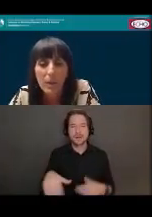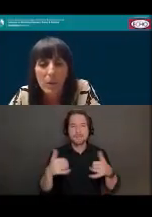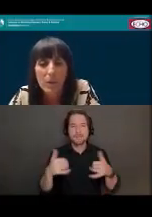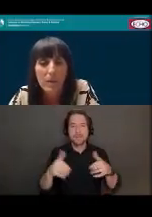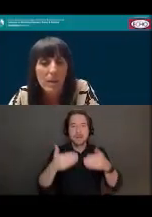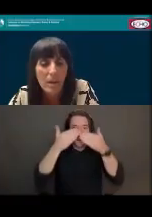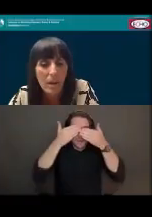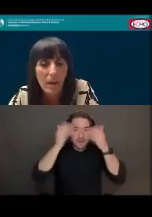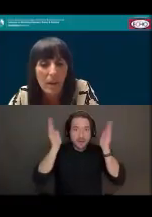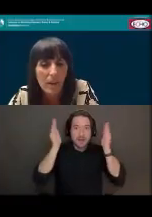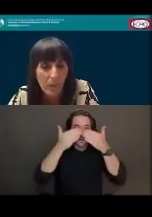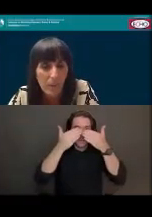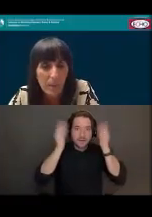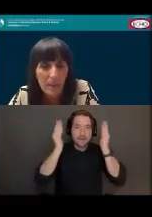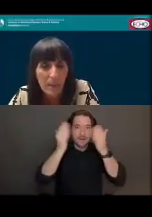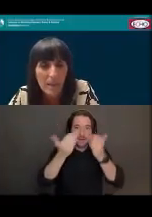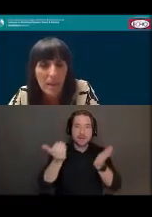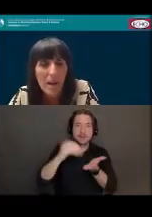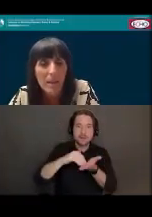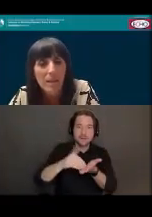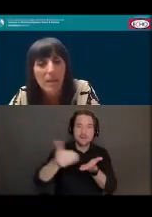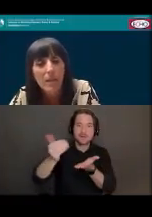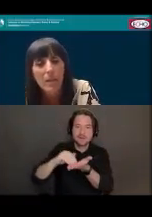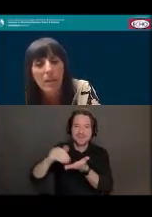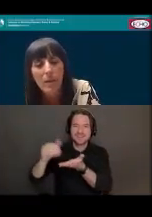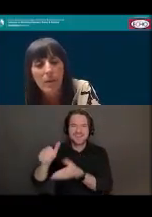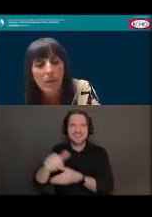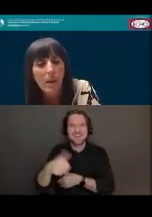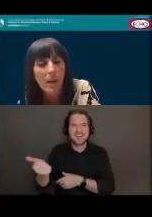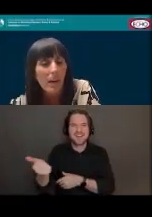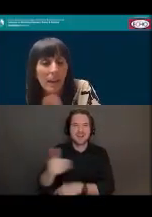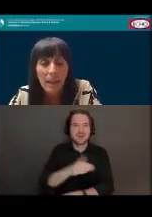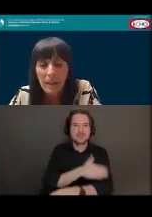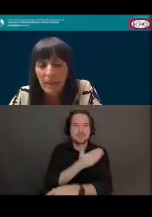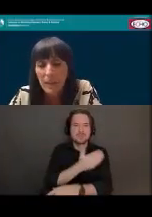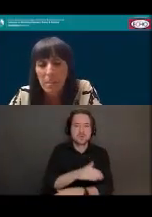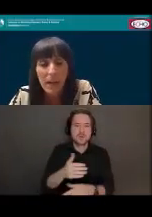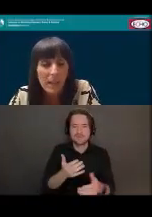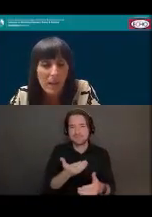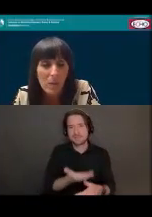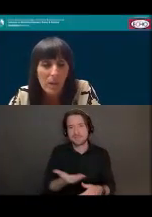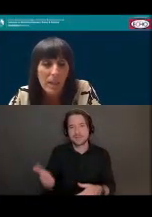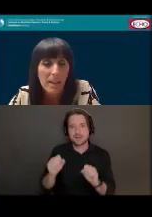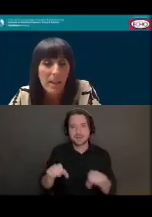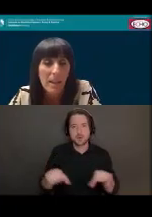or other repeated songs, so a caregiver might get worried that